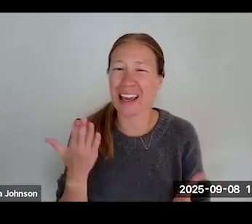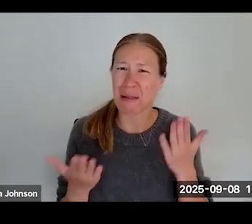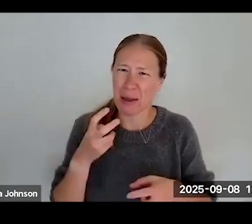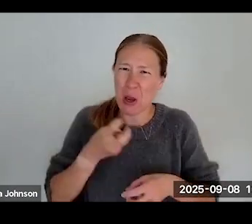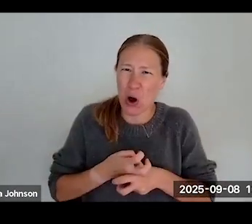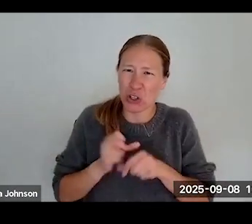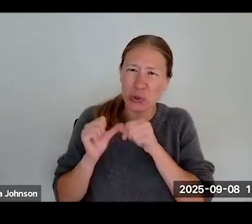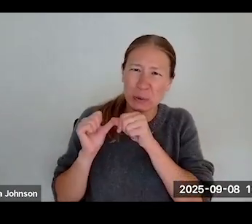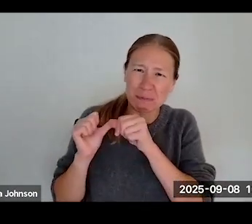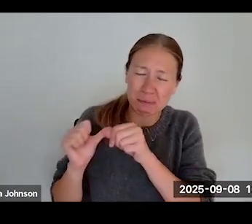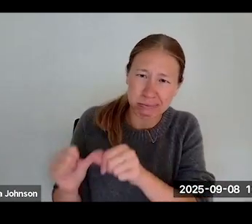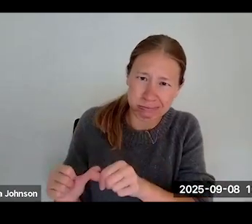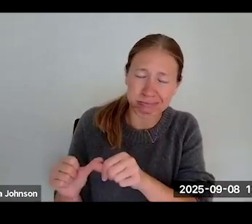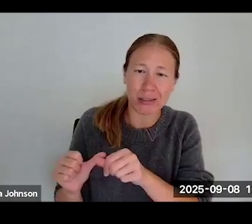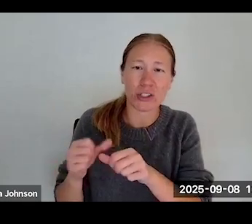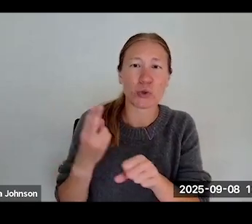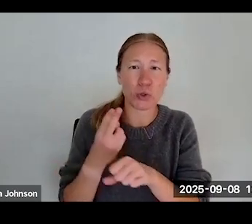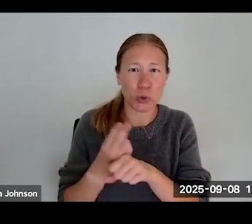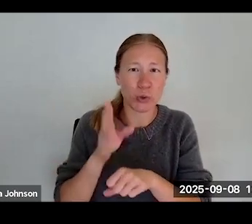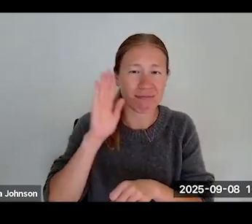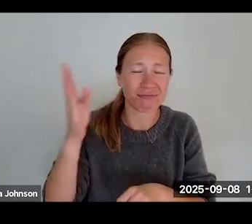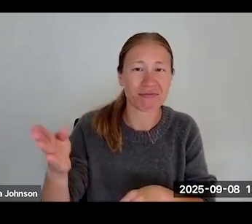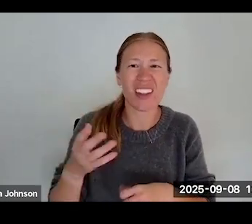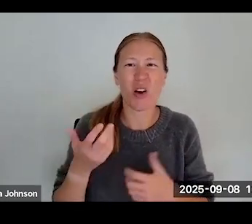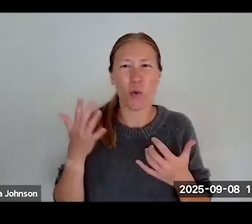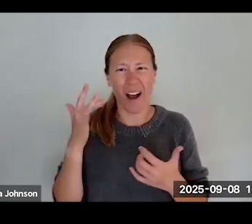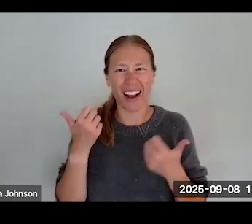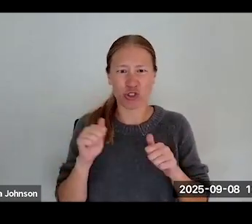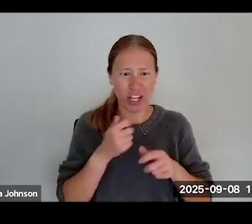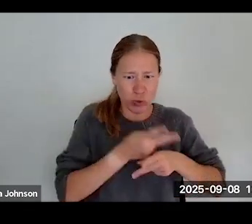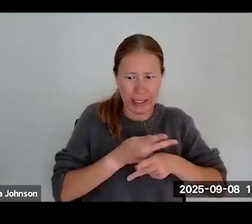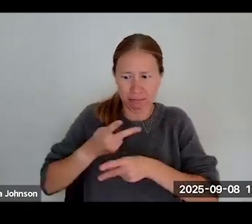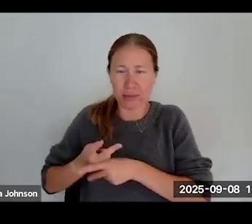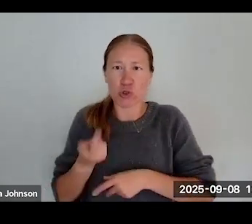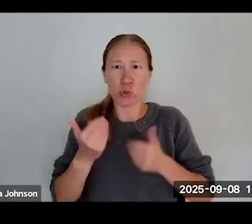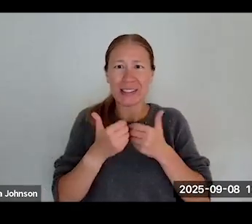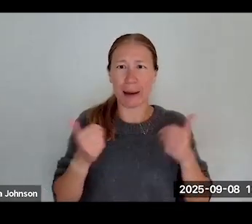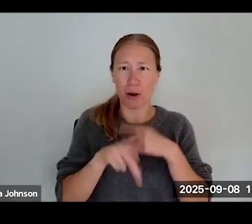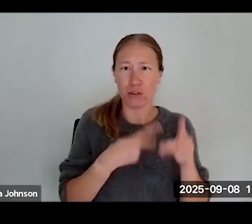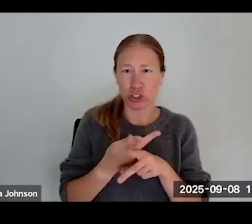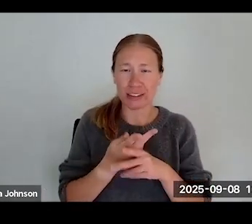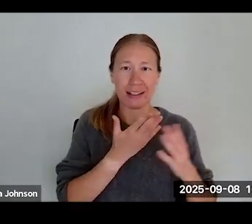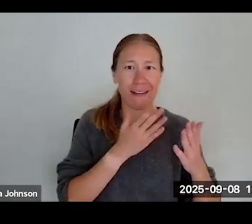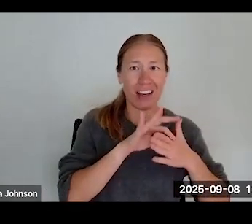if we're trying to maintain two separate versions of content or services. And additionally, we may run many risks